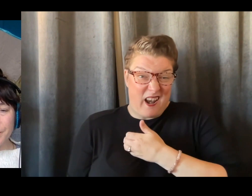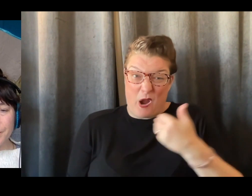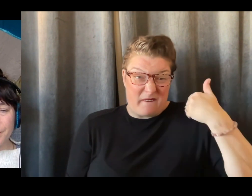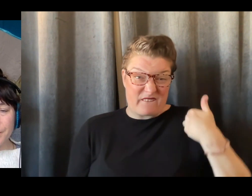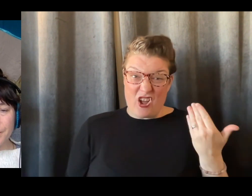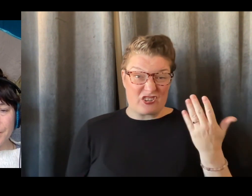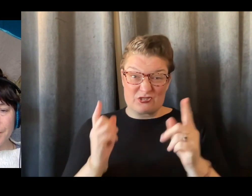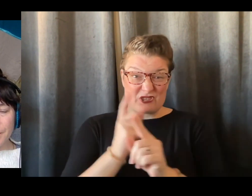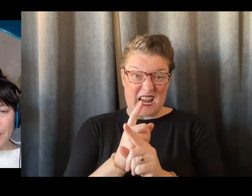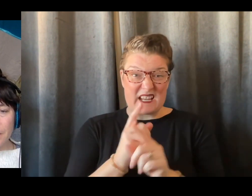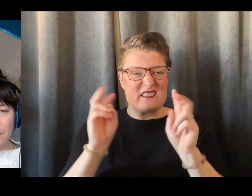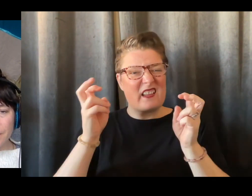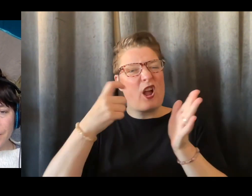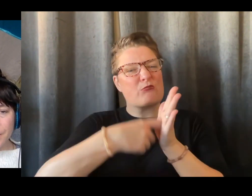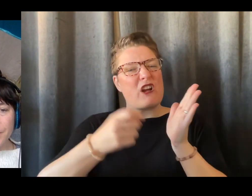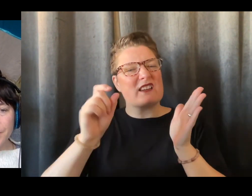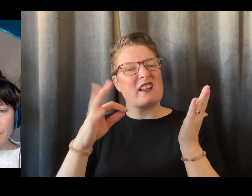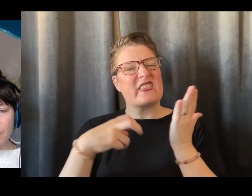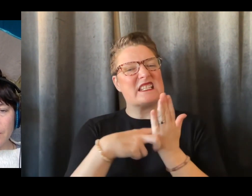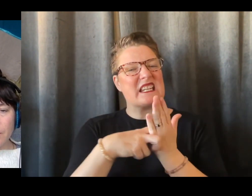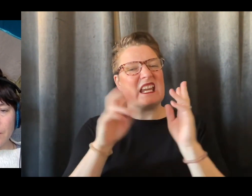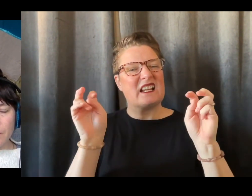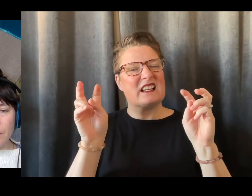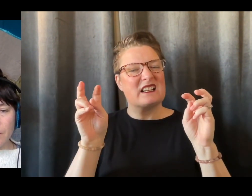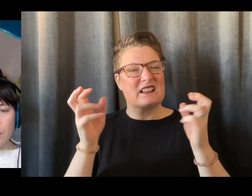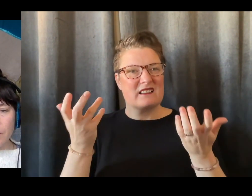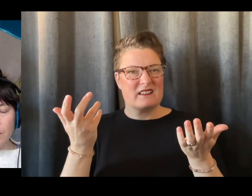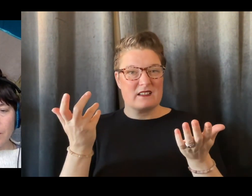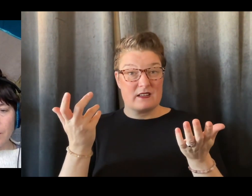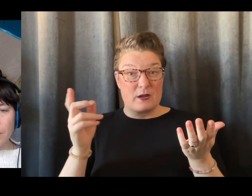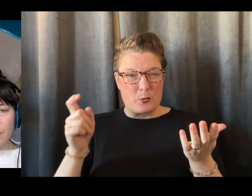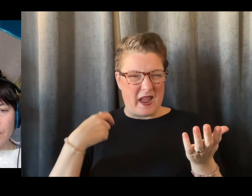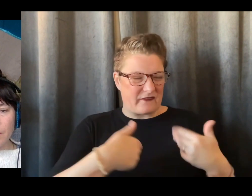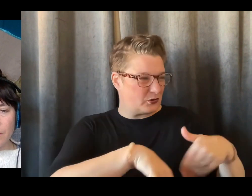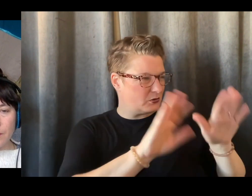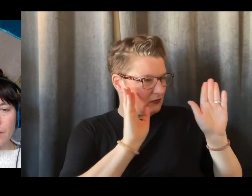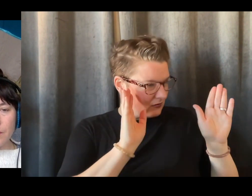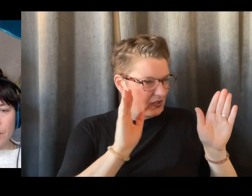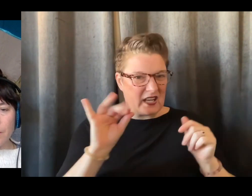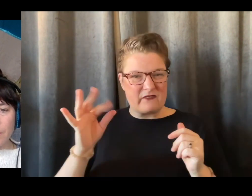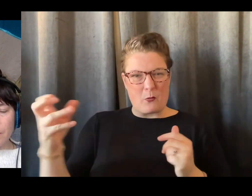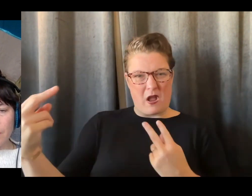So how, the cost of whiteness, of safety, we perceive safety, so